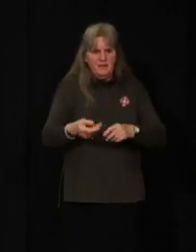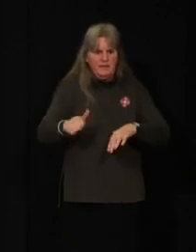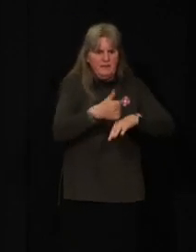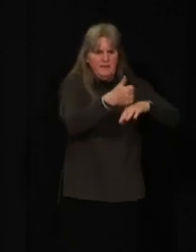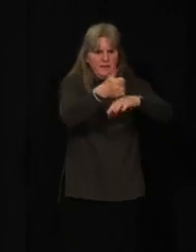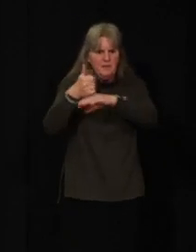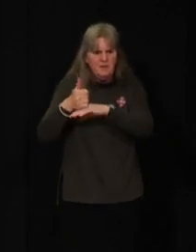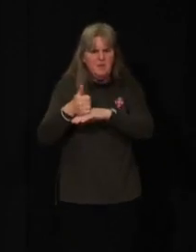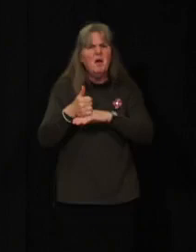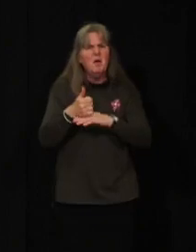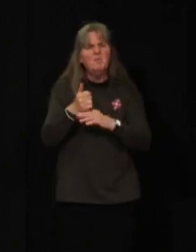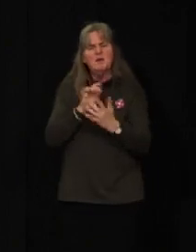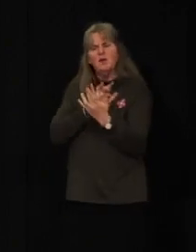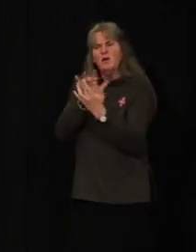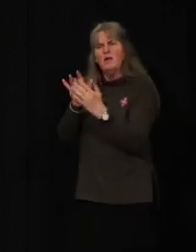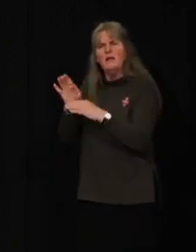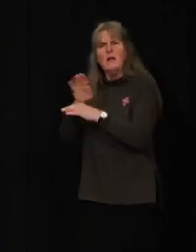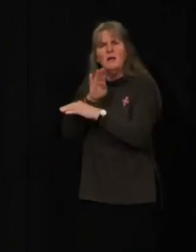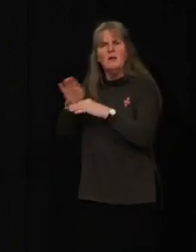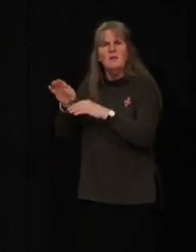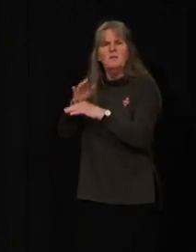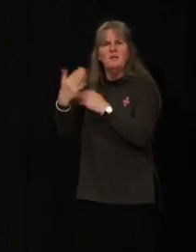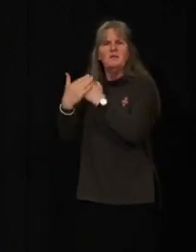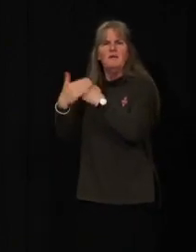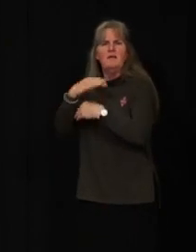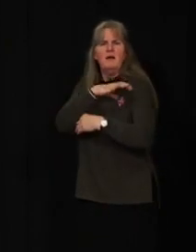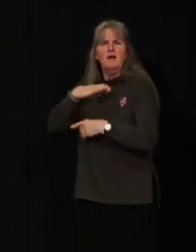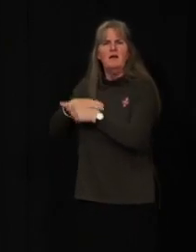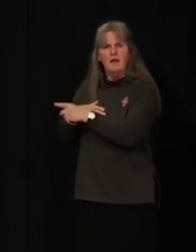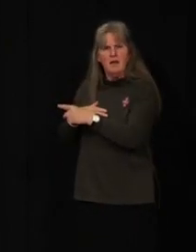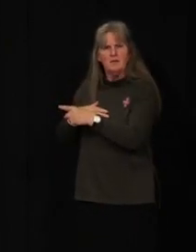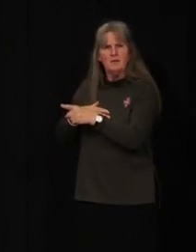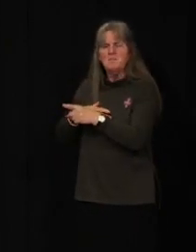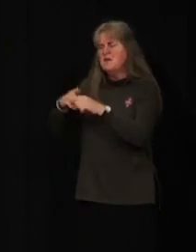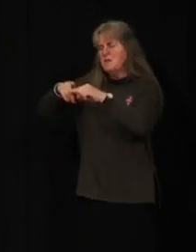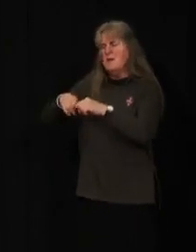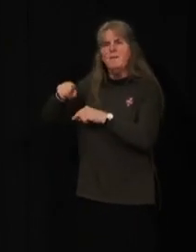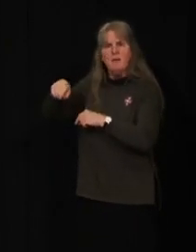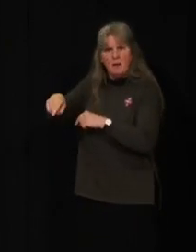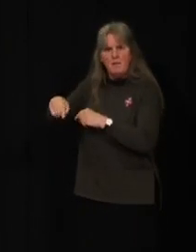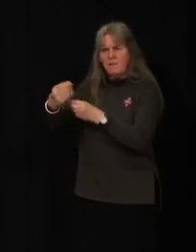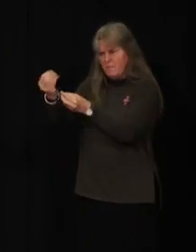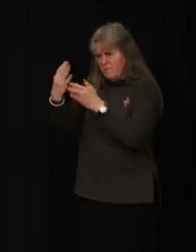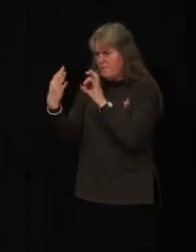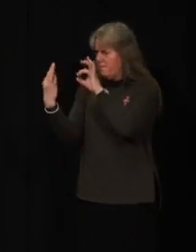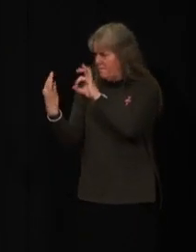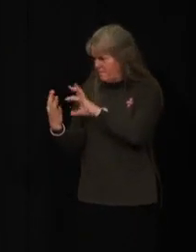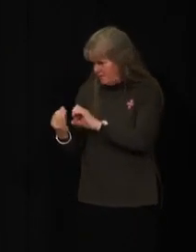through the business advisory Council because we are relying so heavily on them and the good